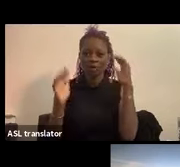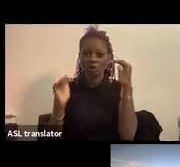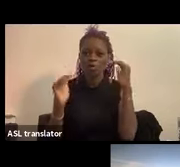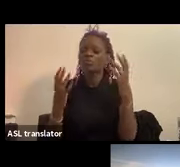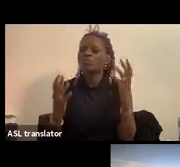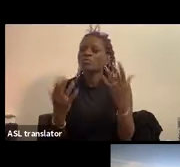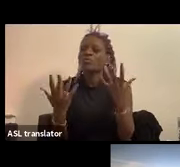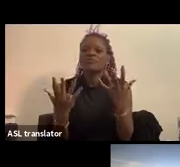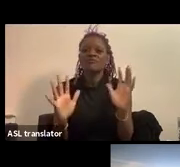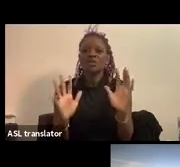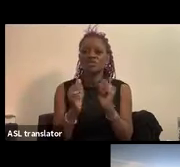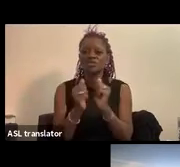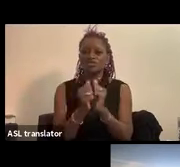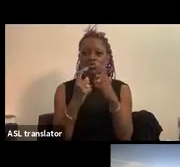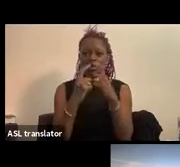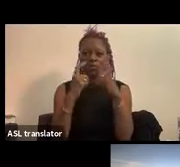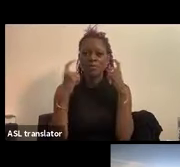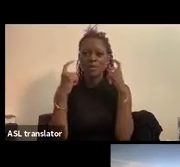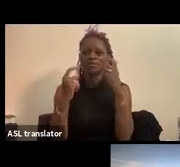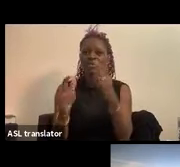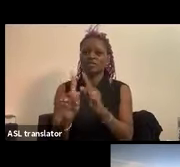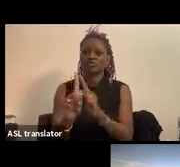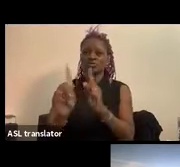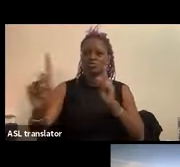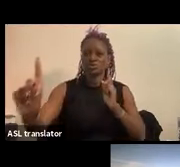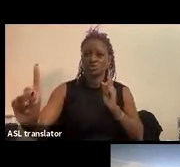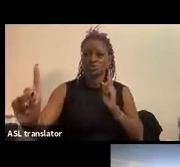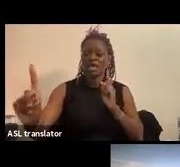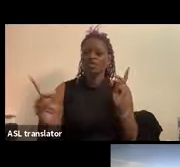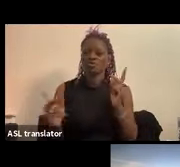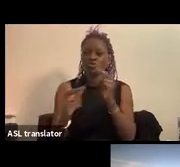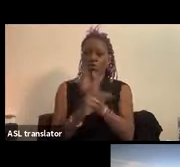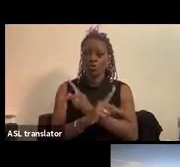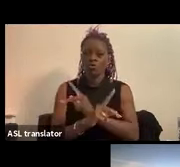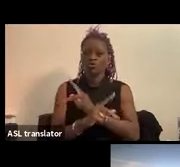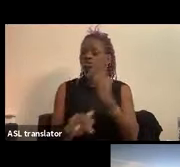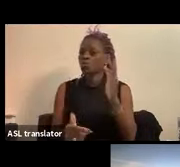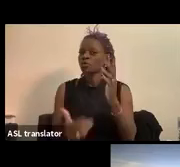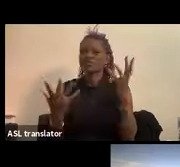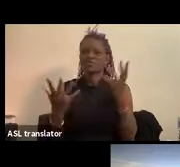with social distancing and that the worst of the pandemic was behind us. But even though we feel like we're done